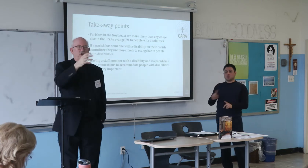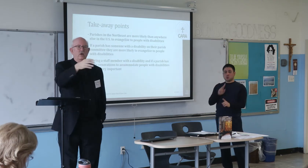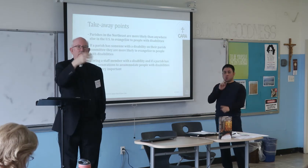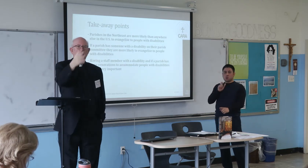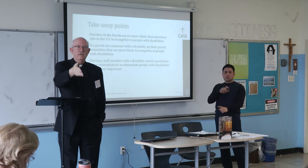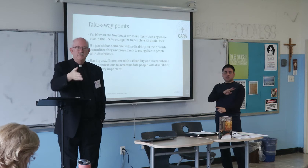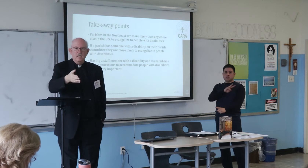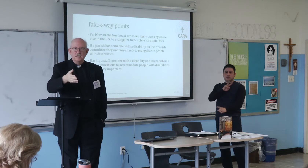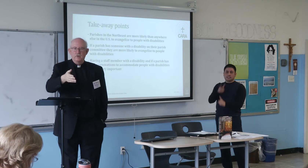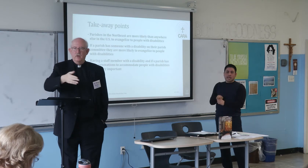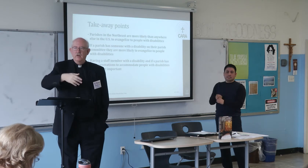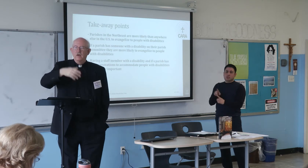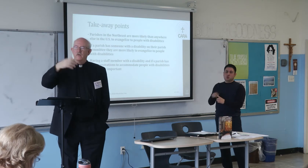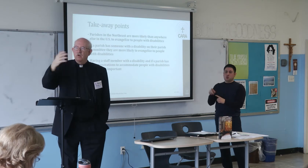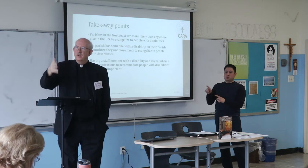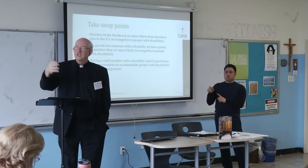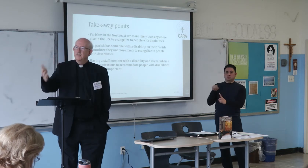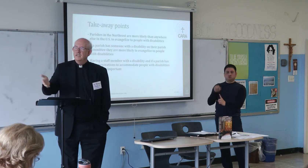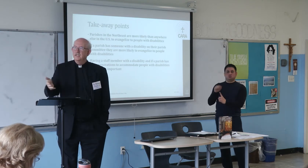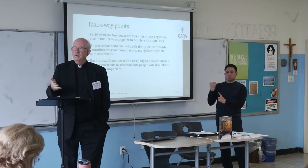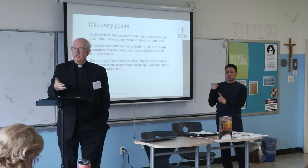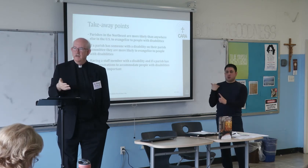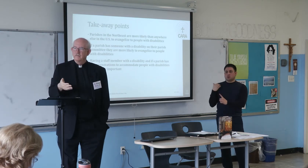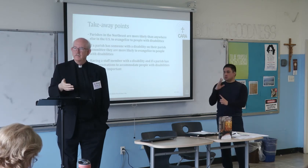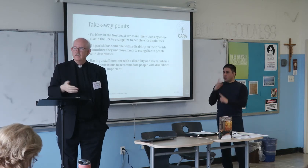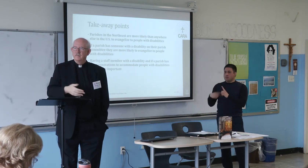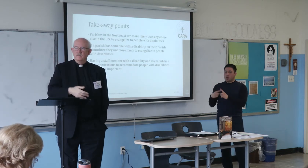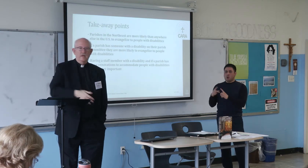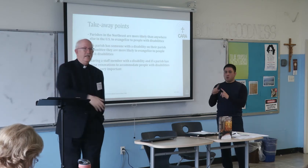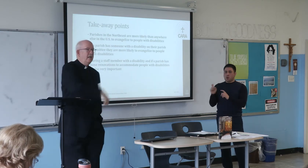you're going to be responsible for questions about disability - it doesn't